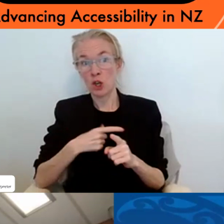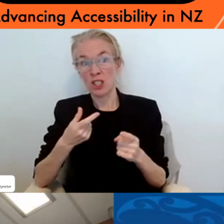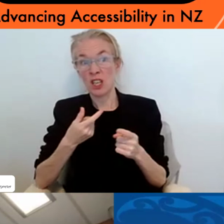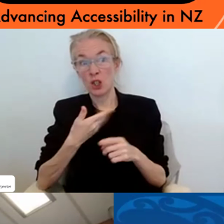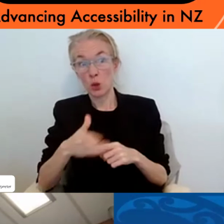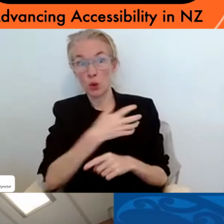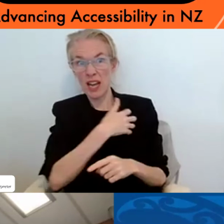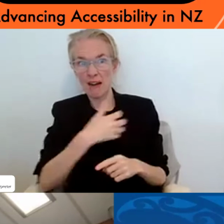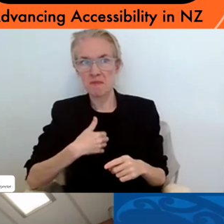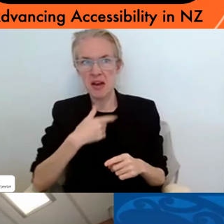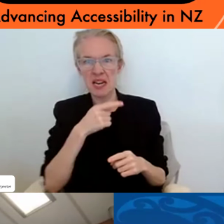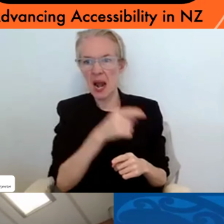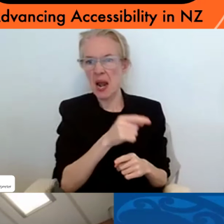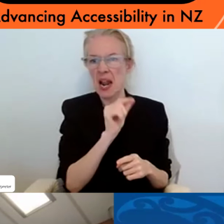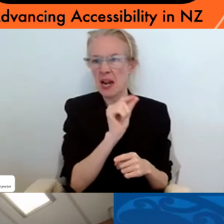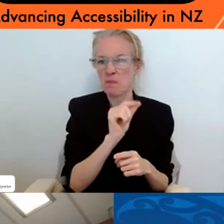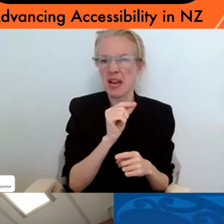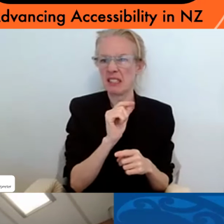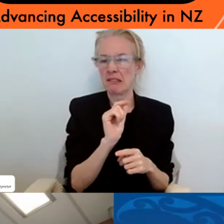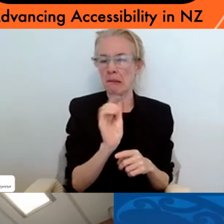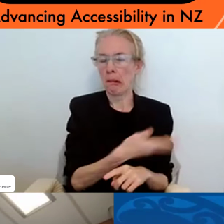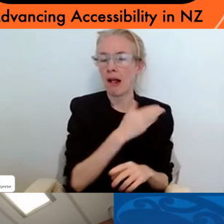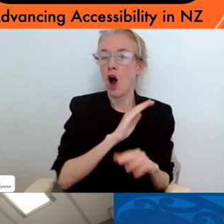big issue." The other question is, "Why compare the buildings